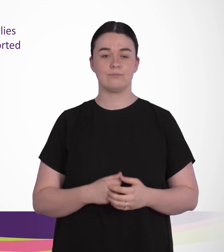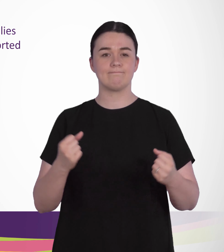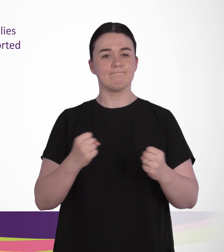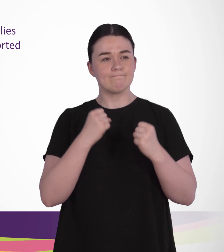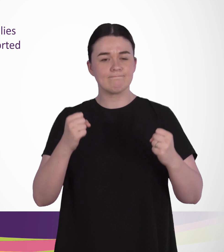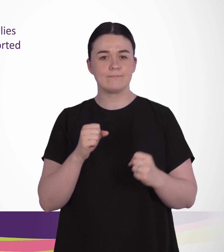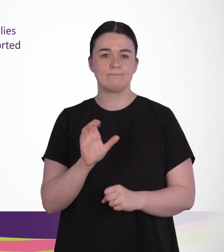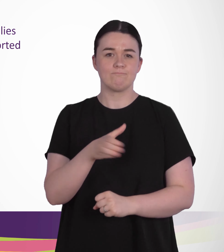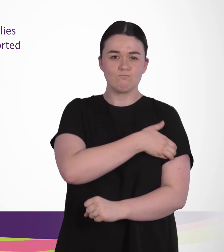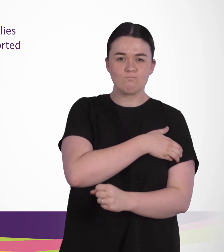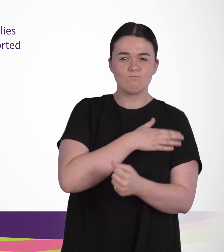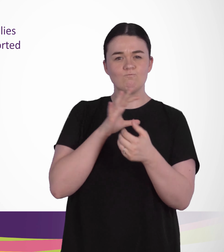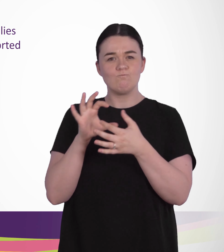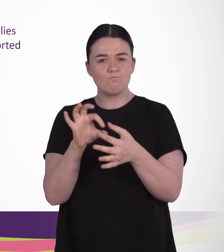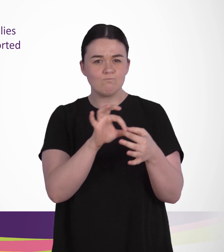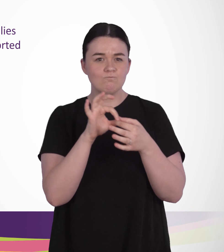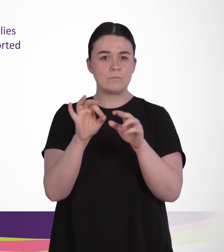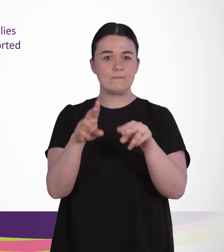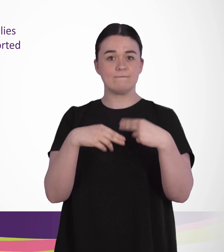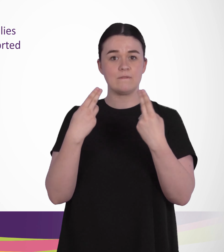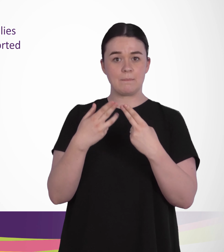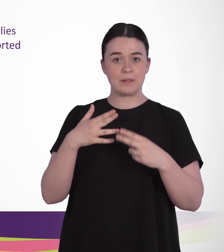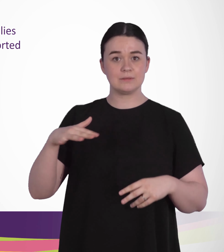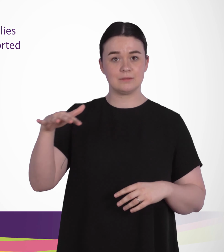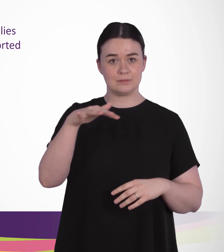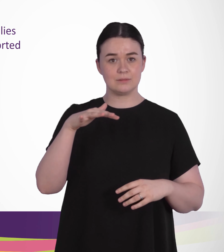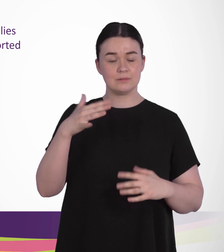Empowering and connecting families